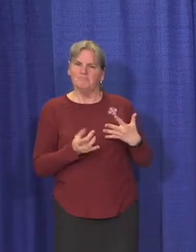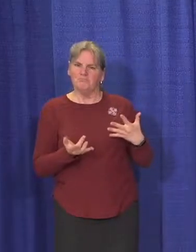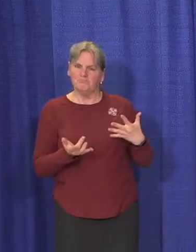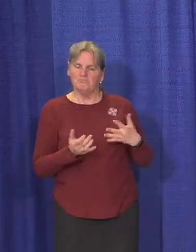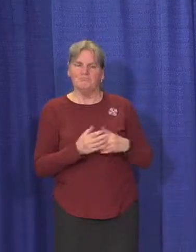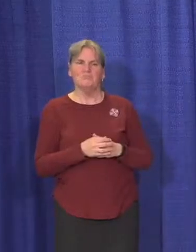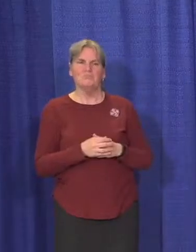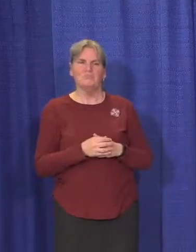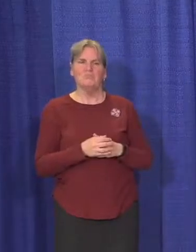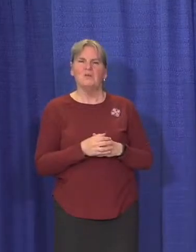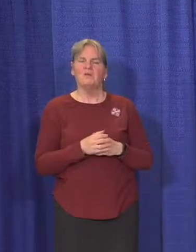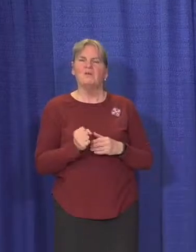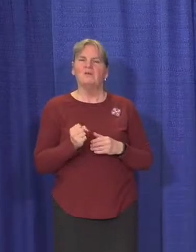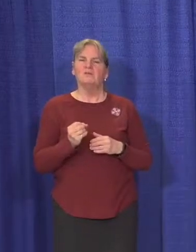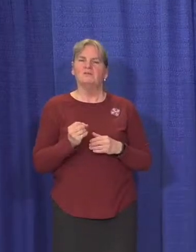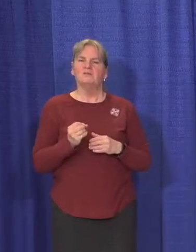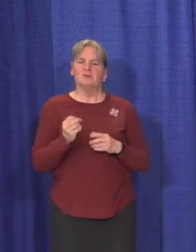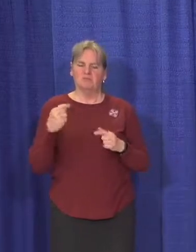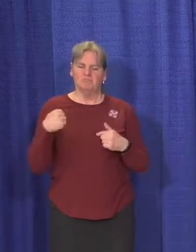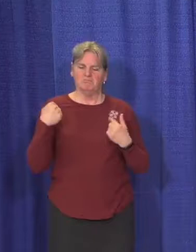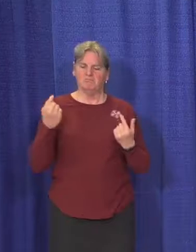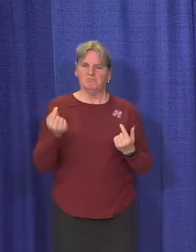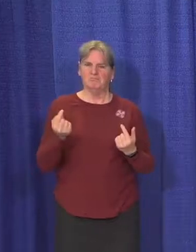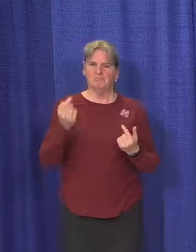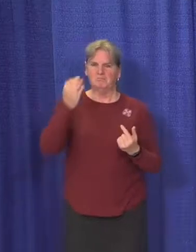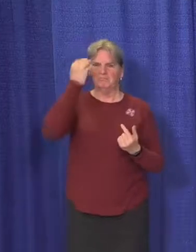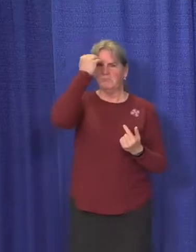options and from the beginning